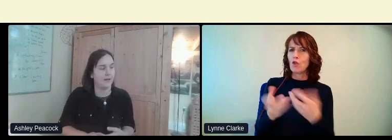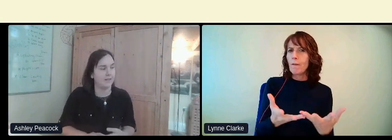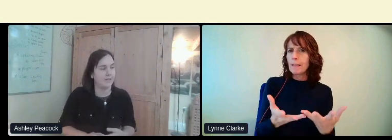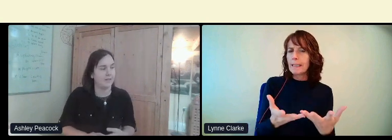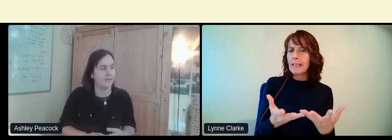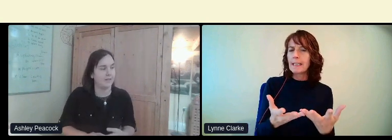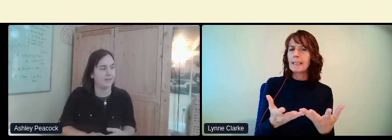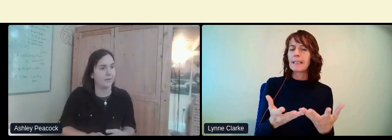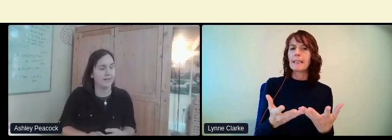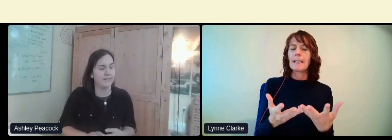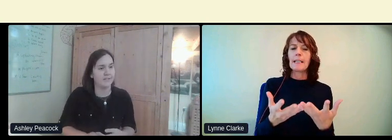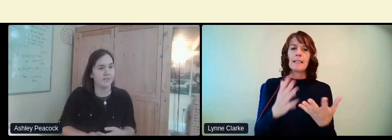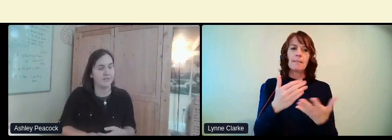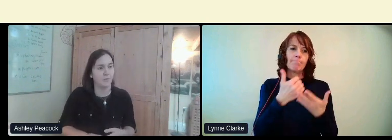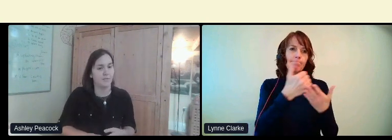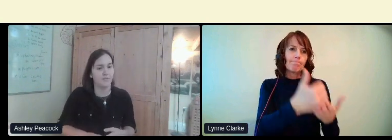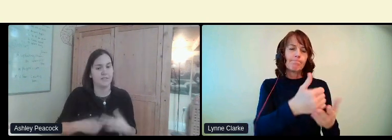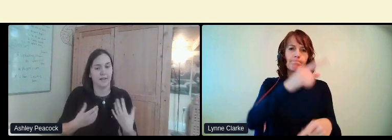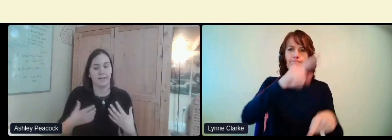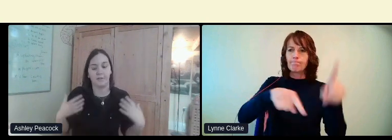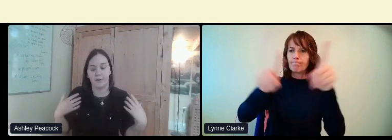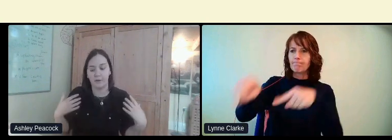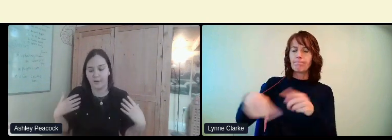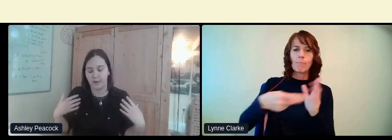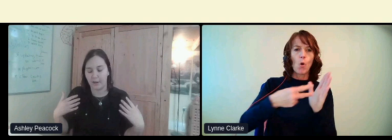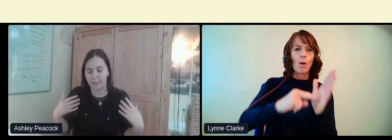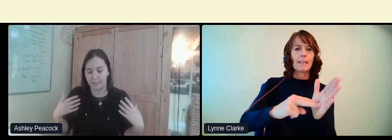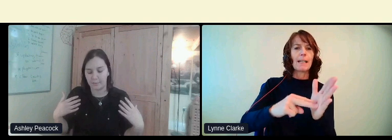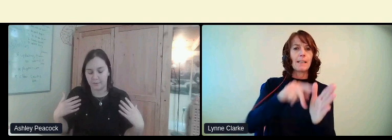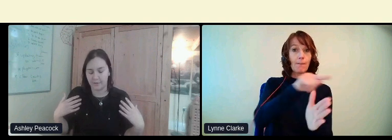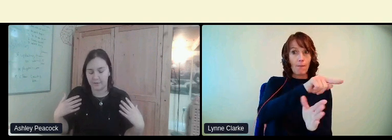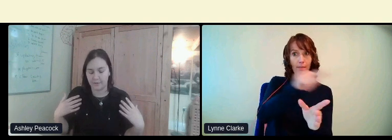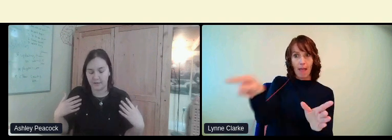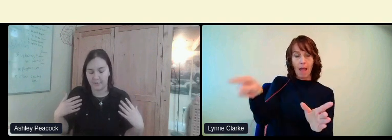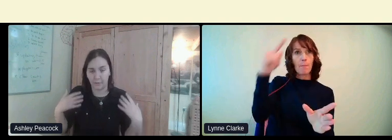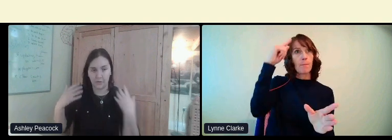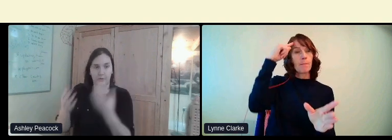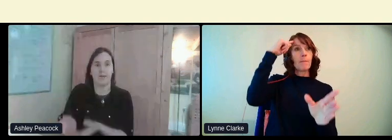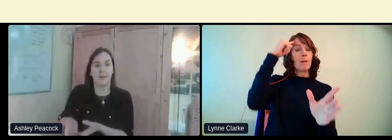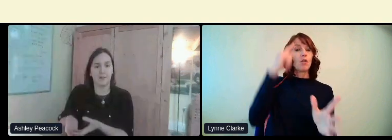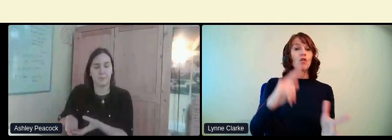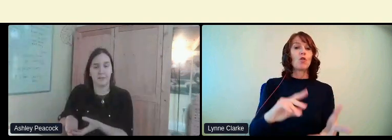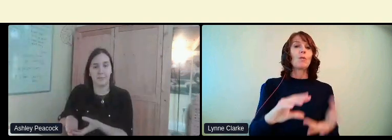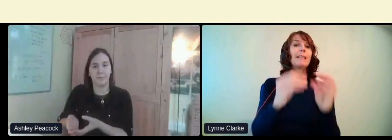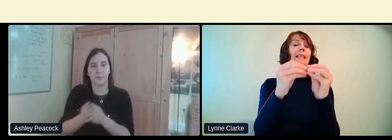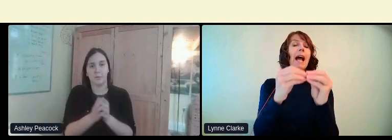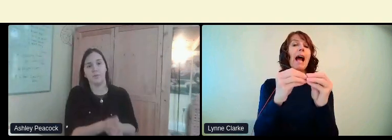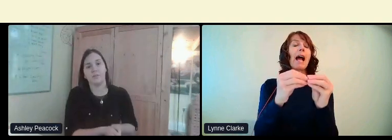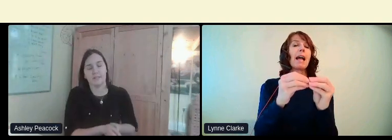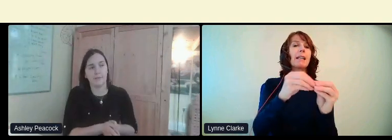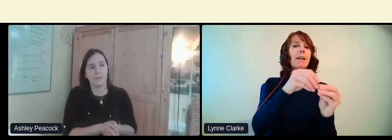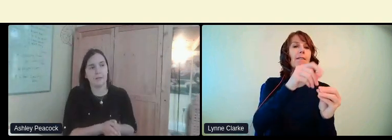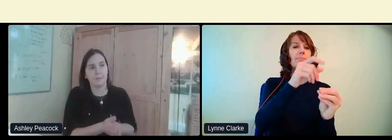and supporting organisations with designing for neurodivergent people or disabled people.